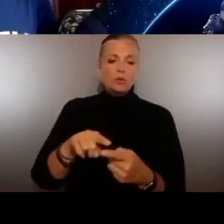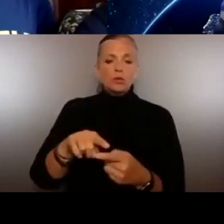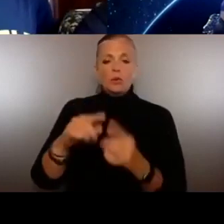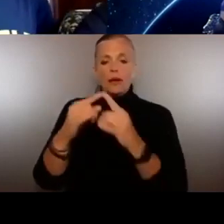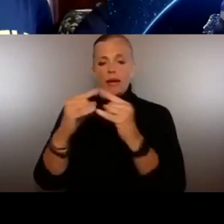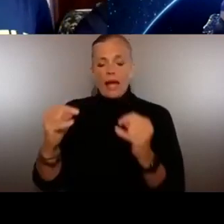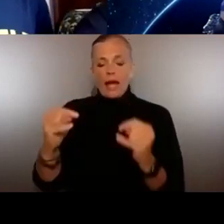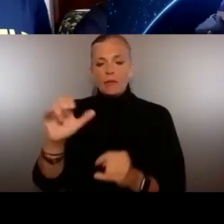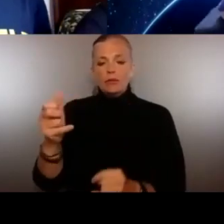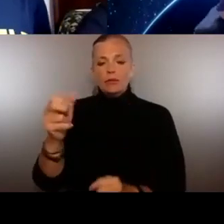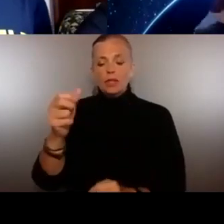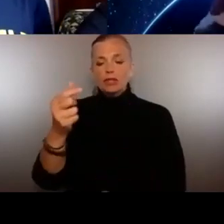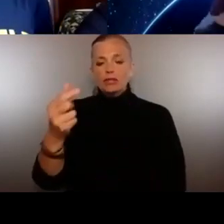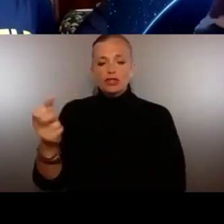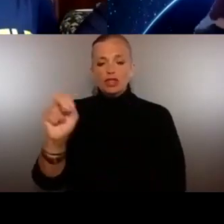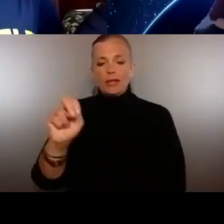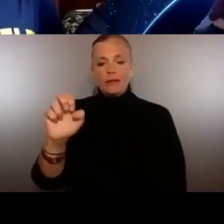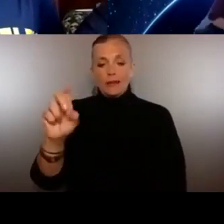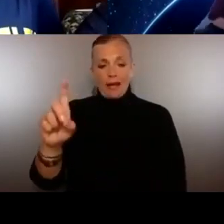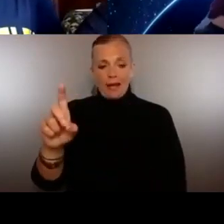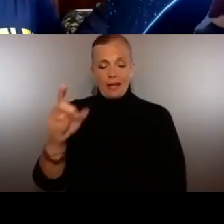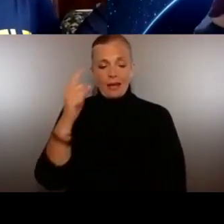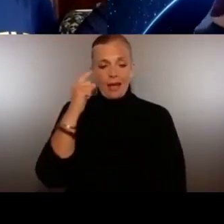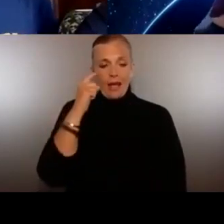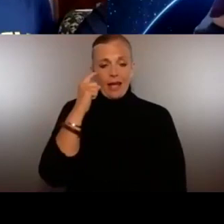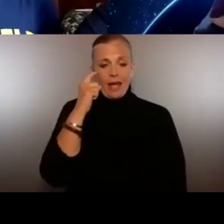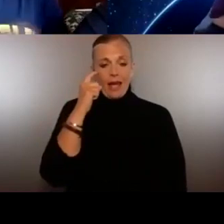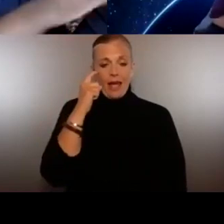went there, do you think? Yeah, probably.